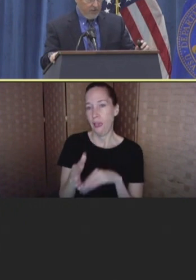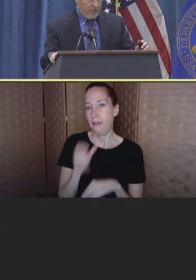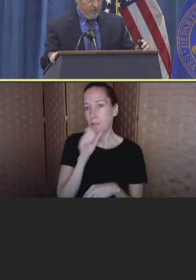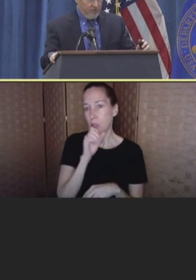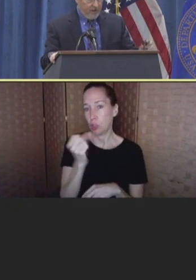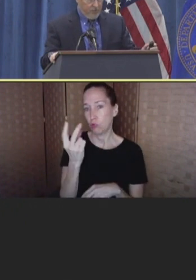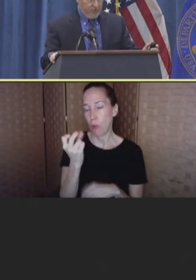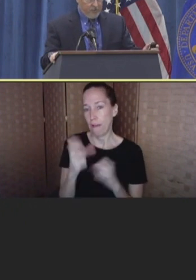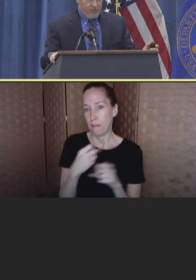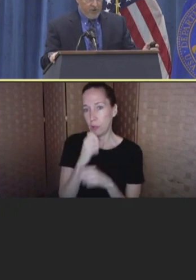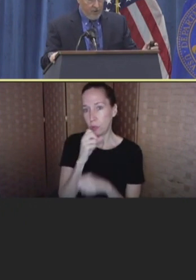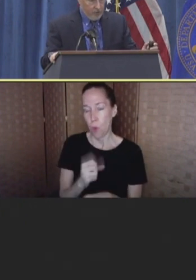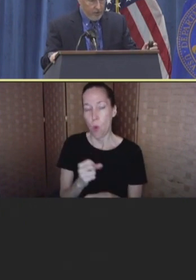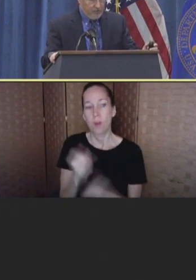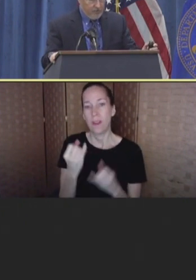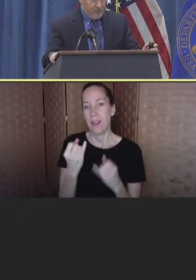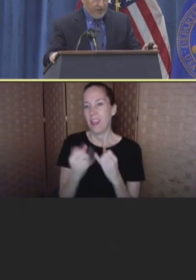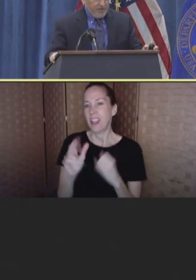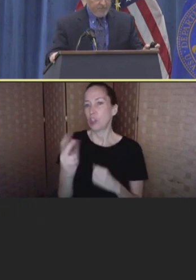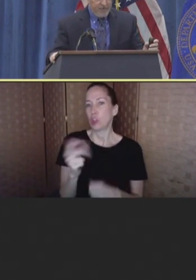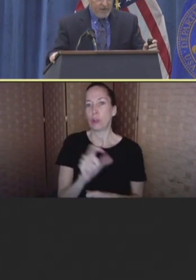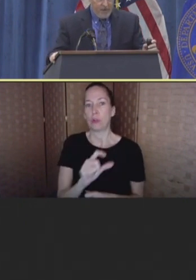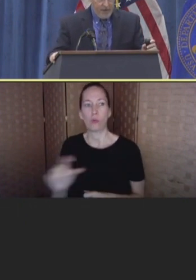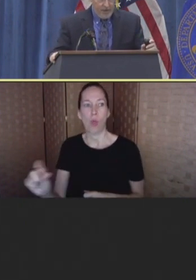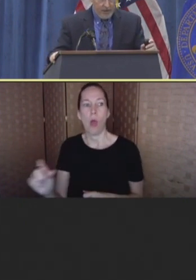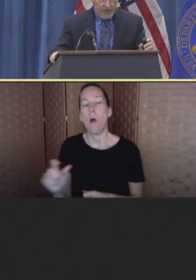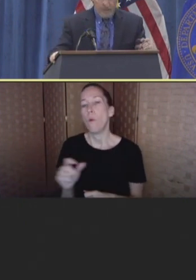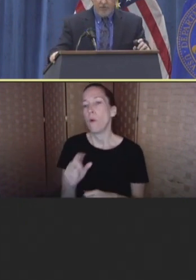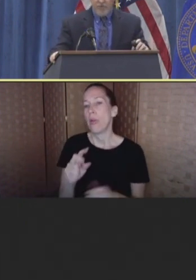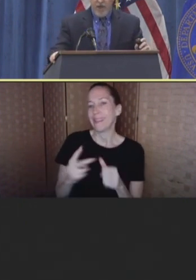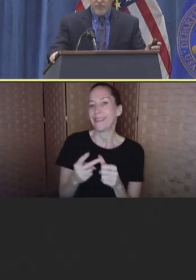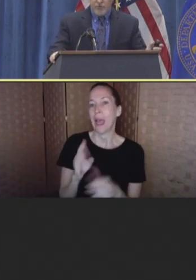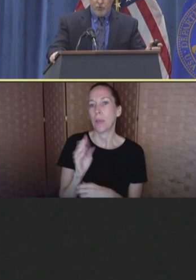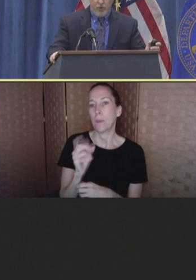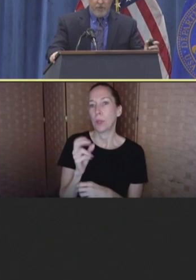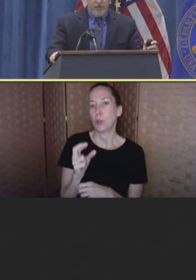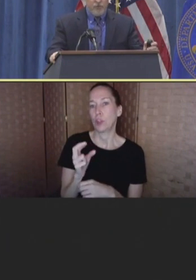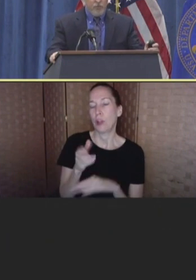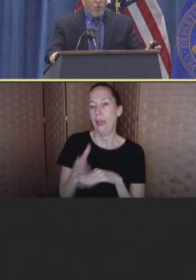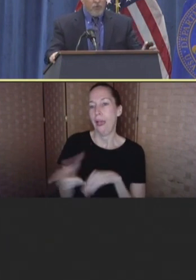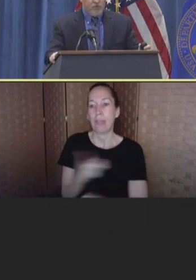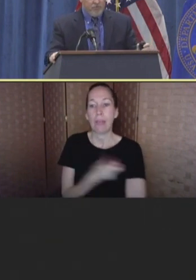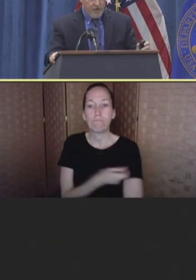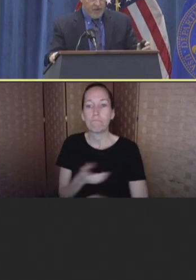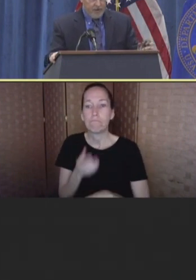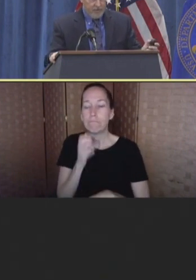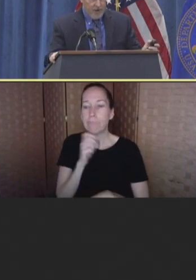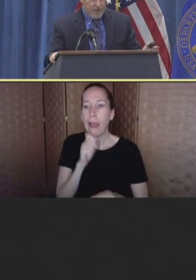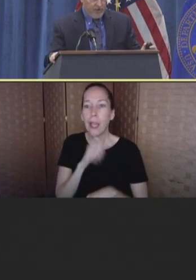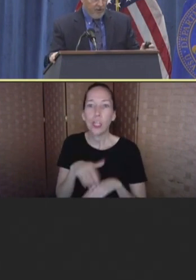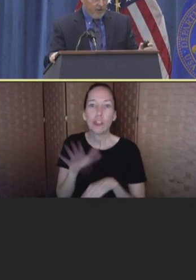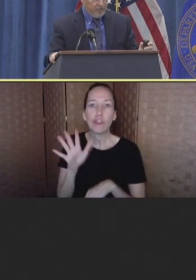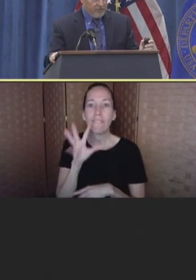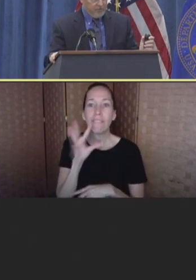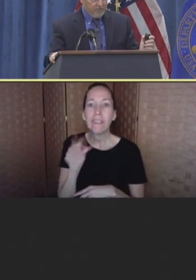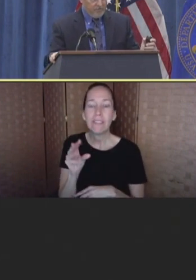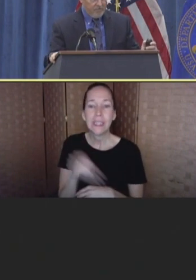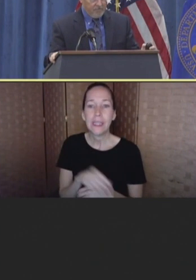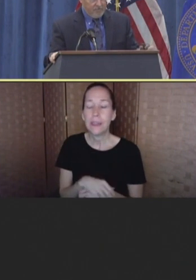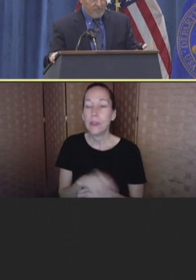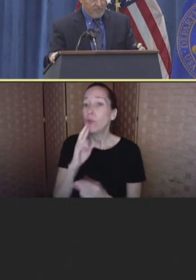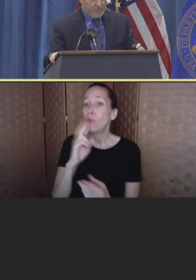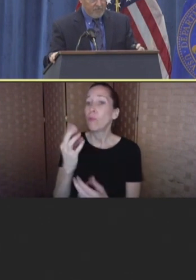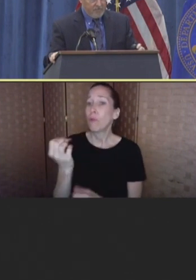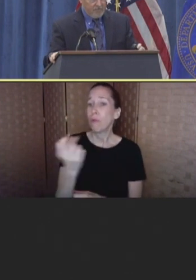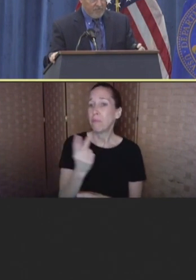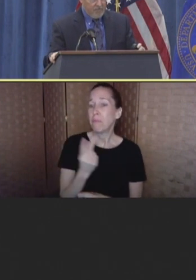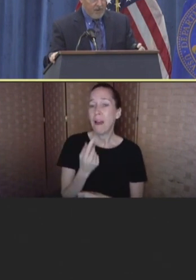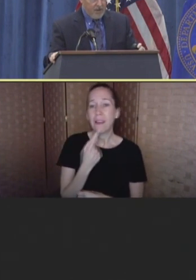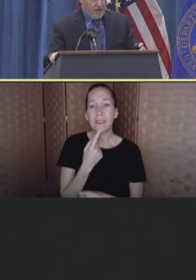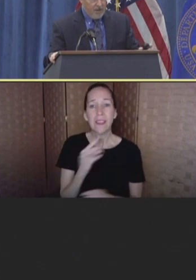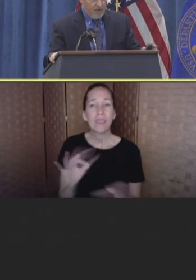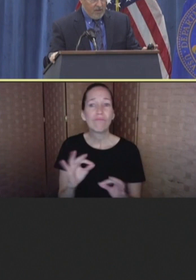with second boosters over age 50 and, again, the vast majority of these reports being non-serious.